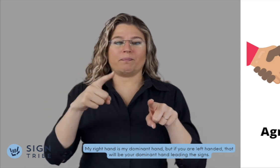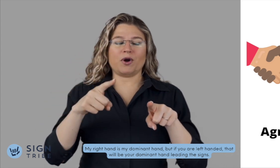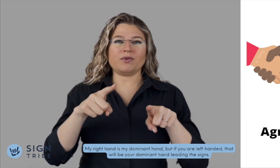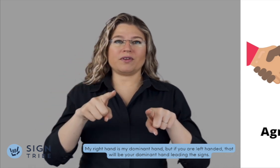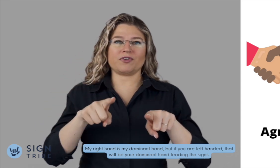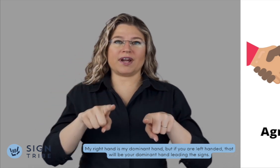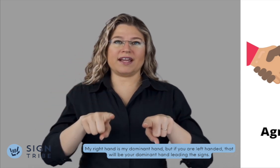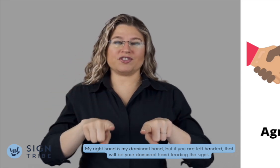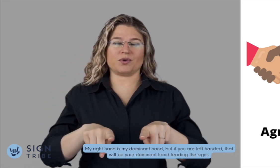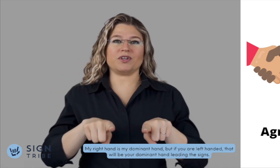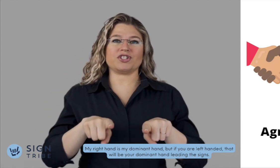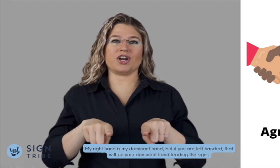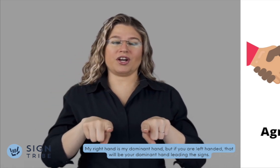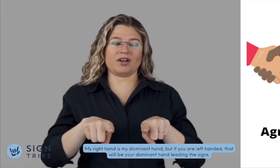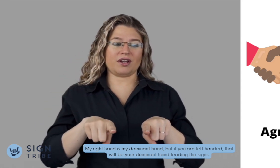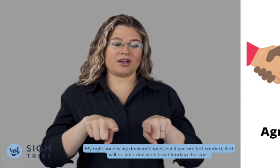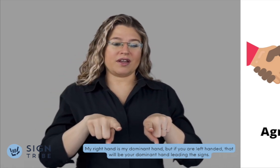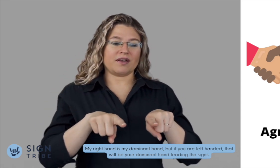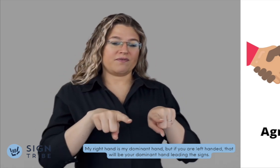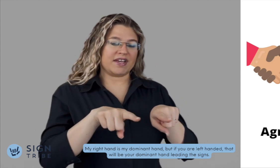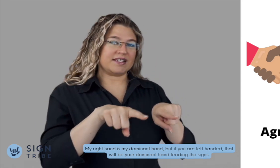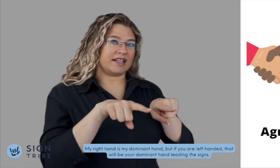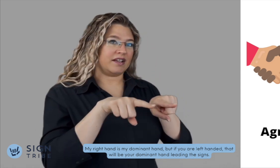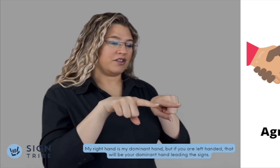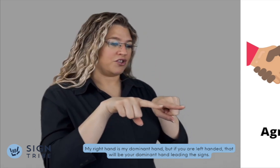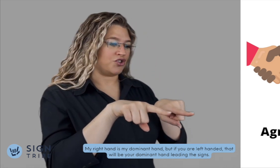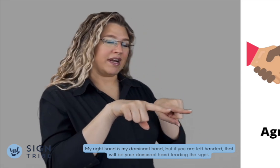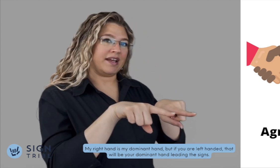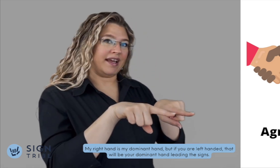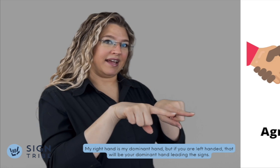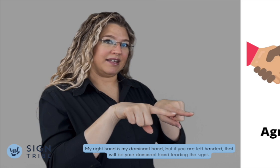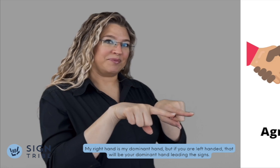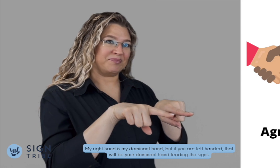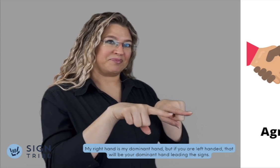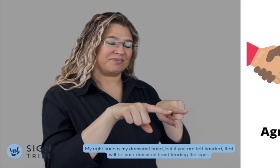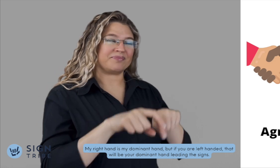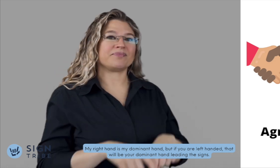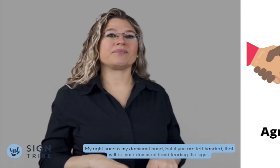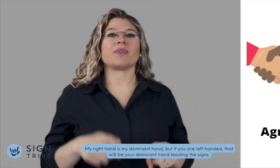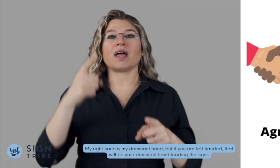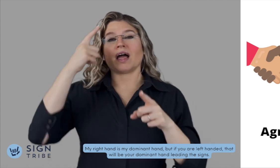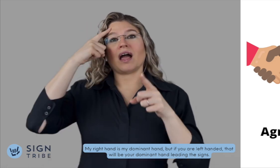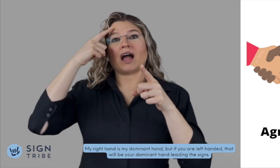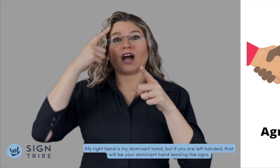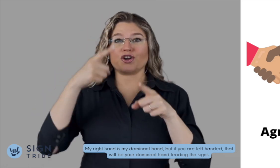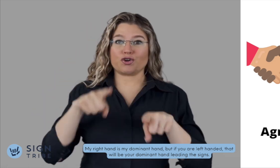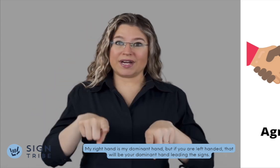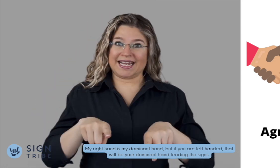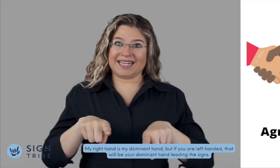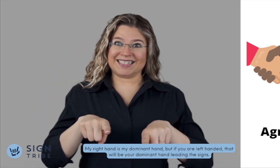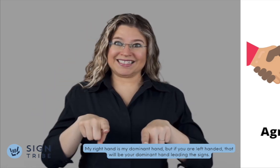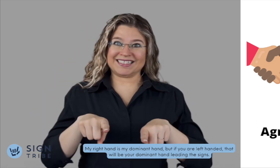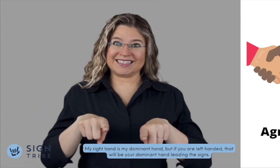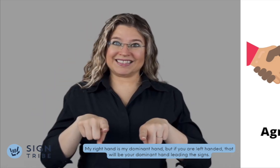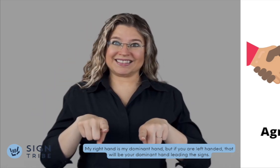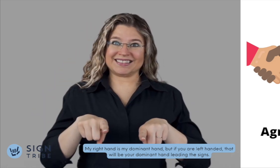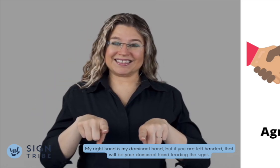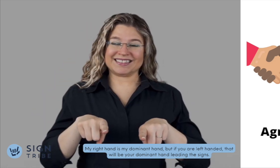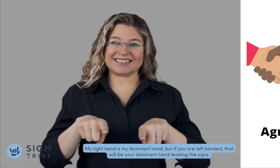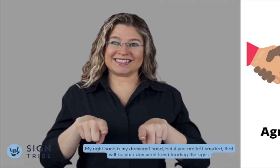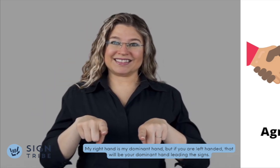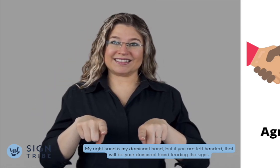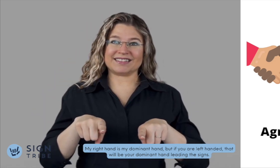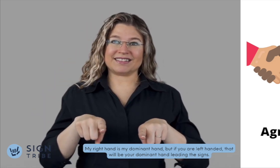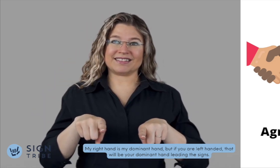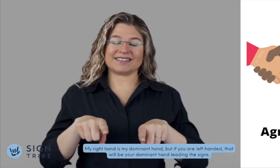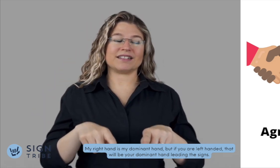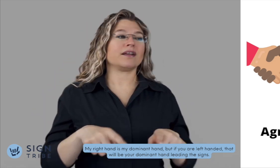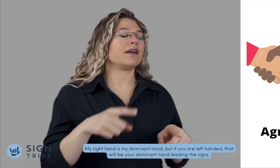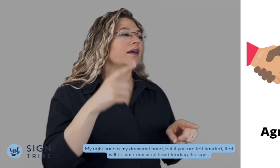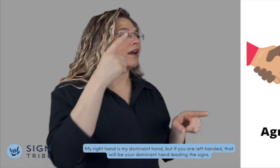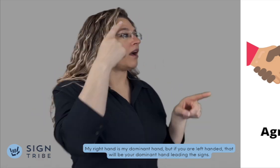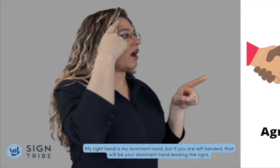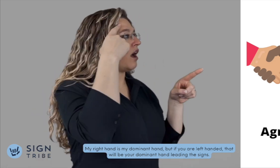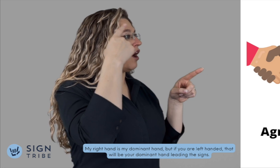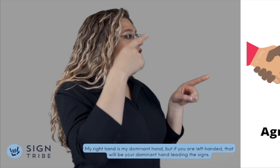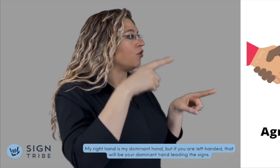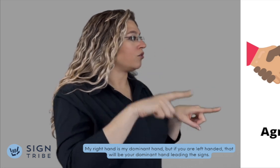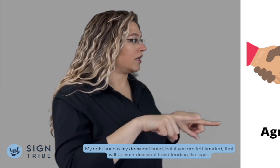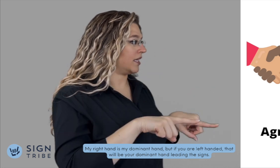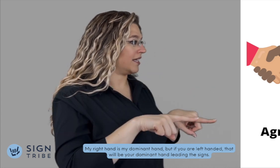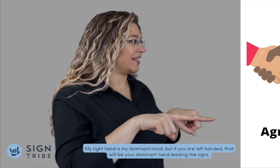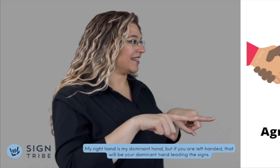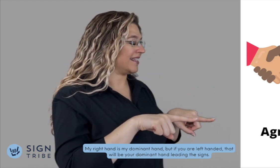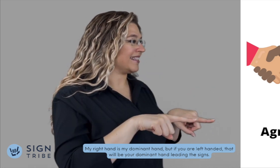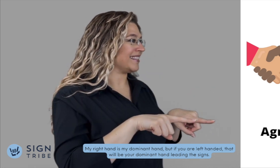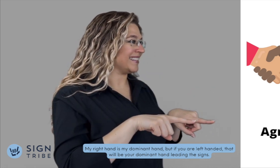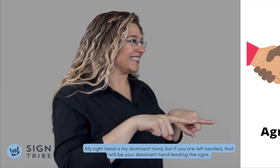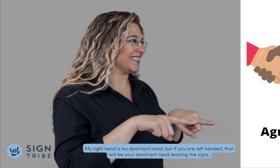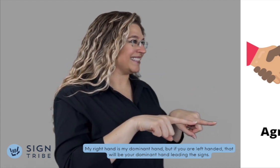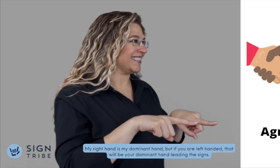both of your hands are going to turn facing straight ahead. Agree.